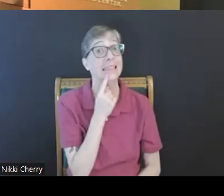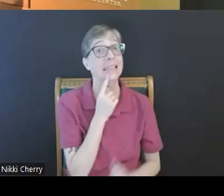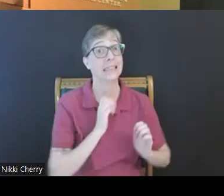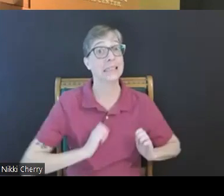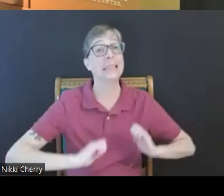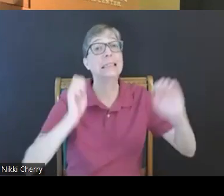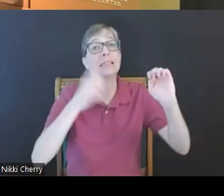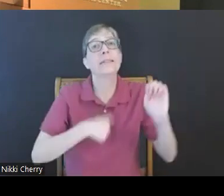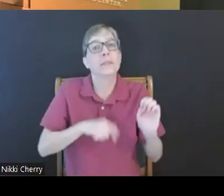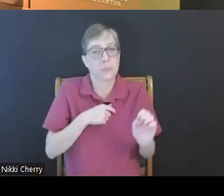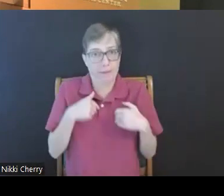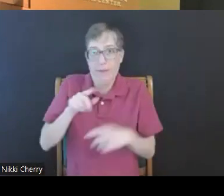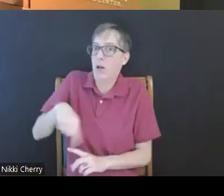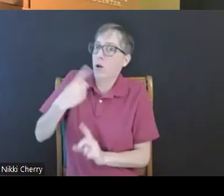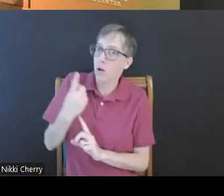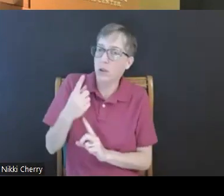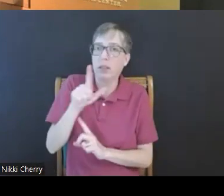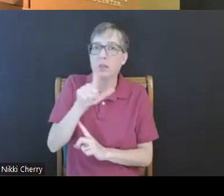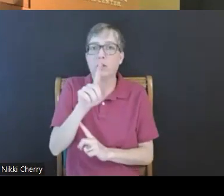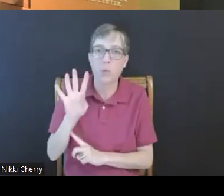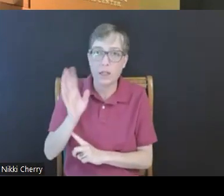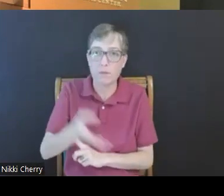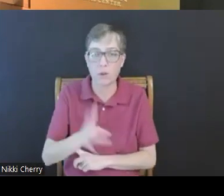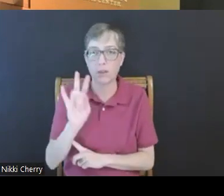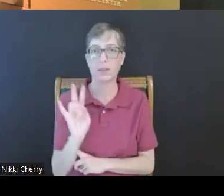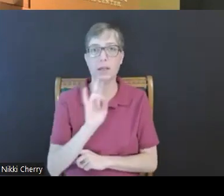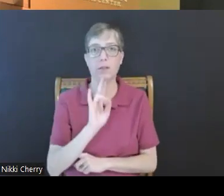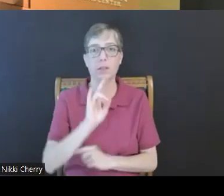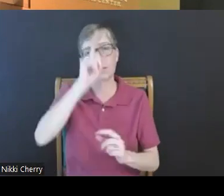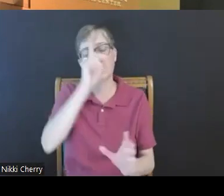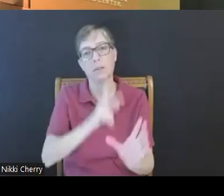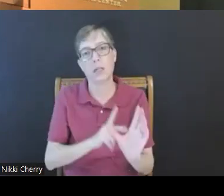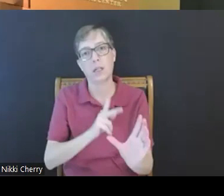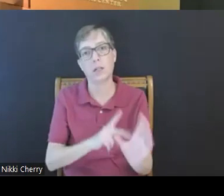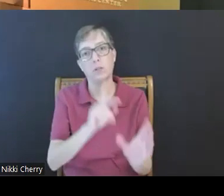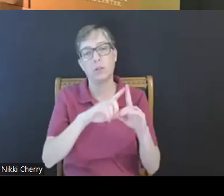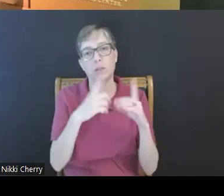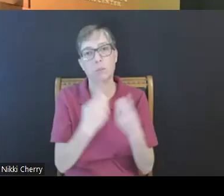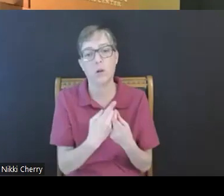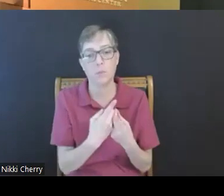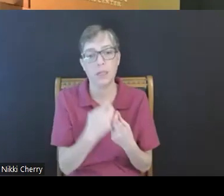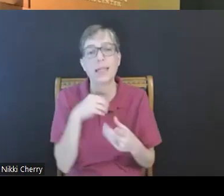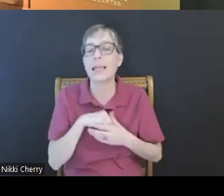emergency department in our region at our County Hospital that we staff if you need a little bit